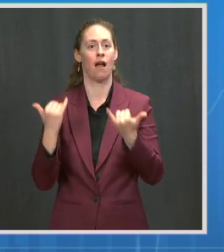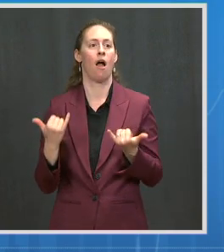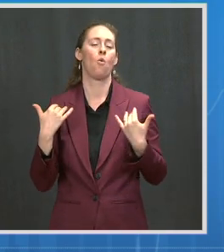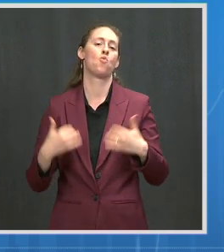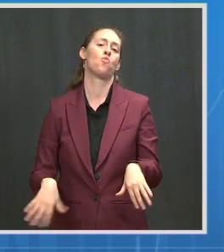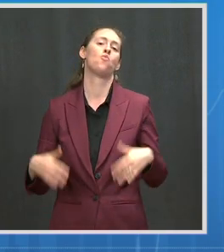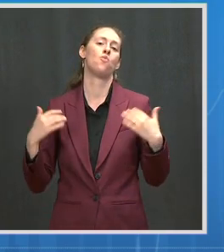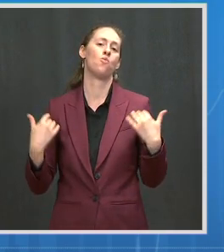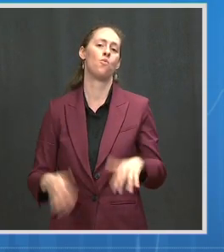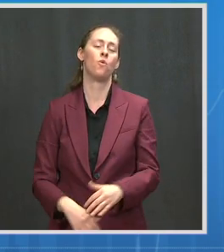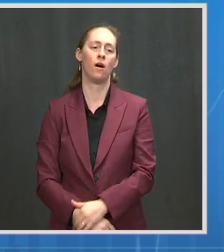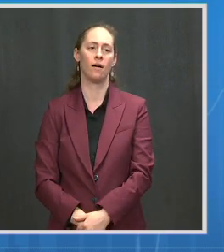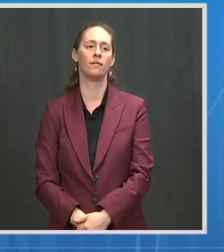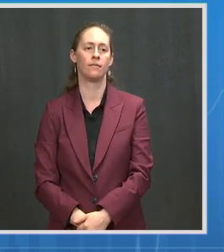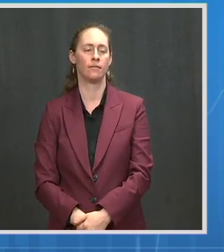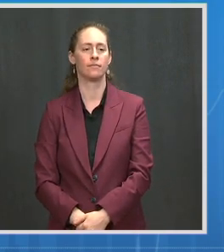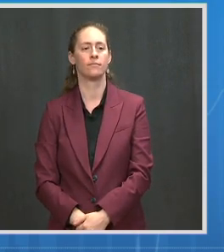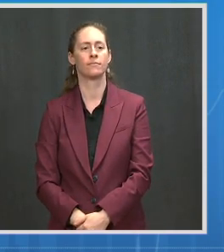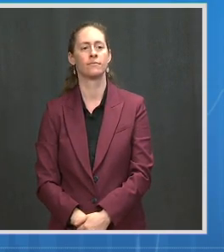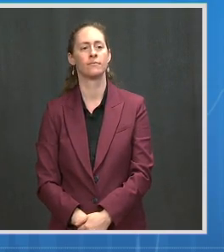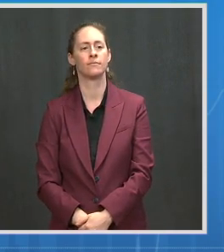and among African Americans of about 70 percent.